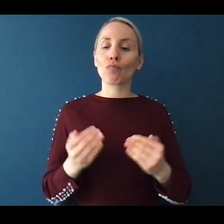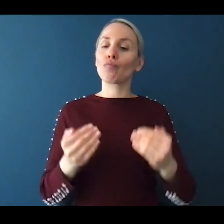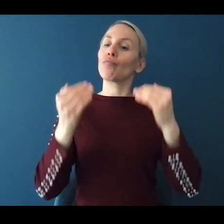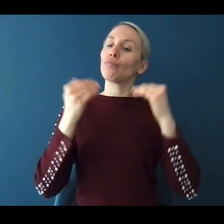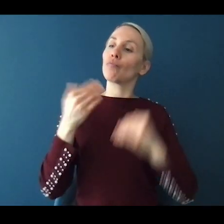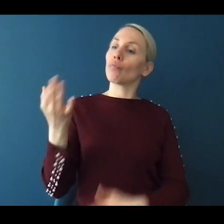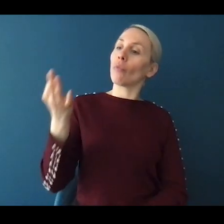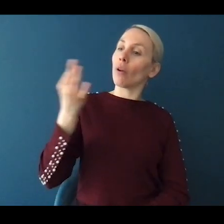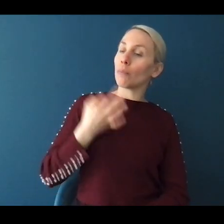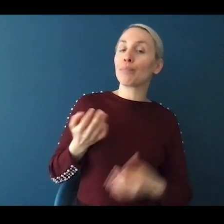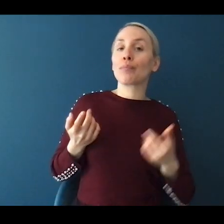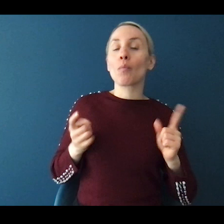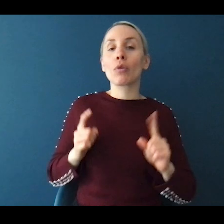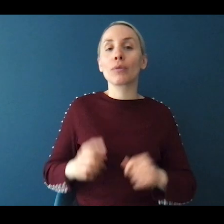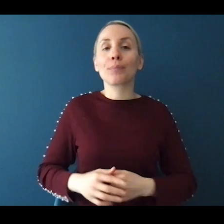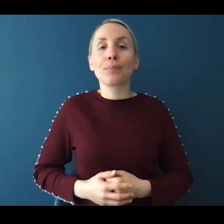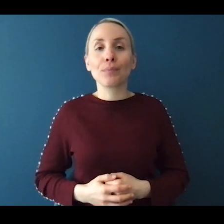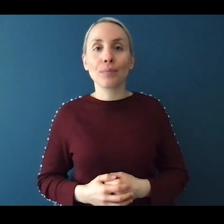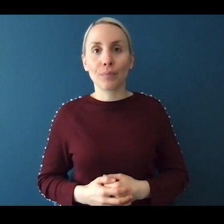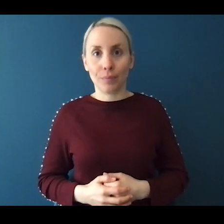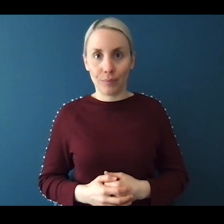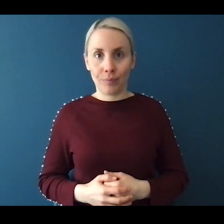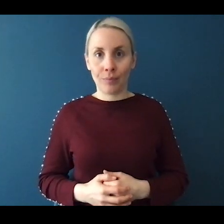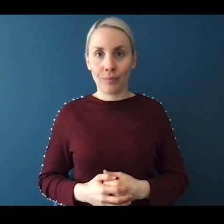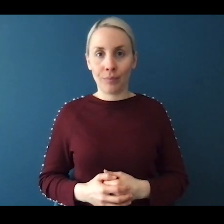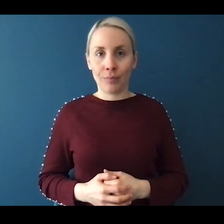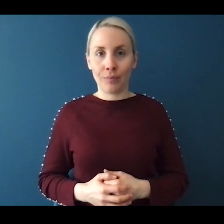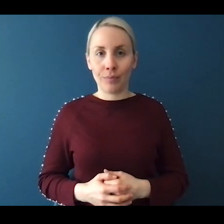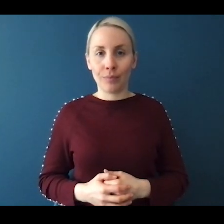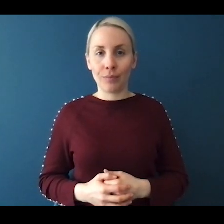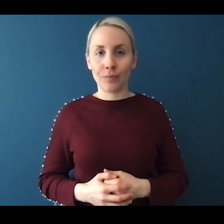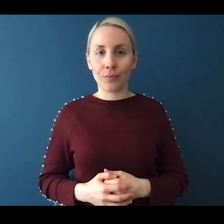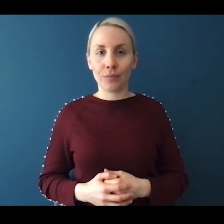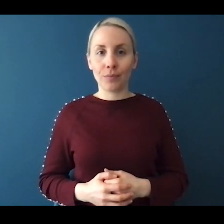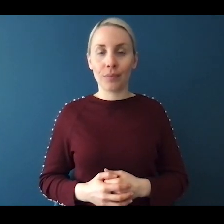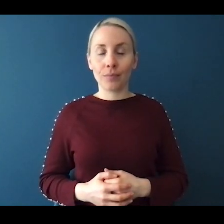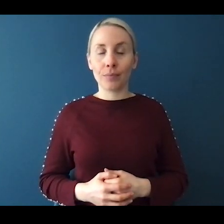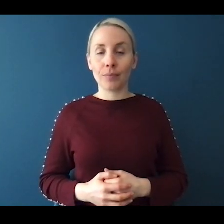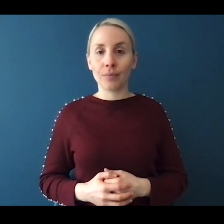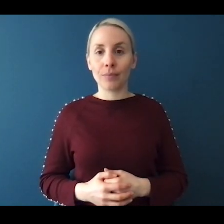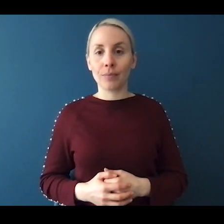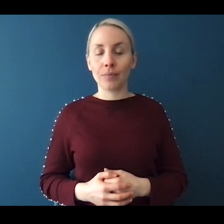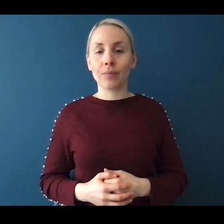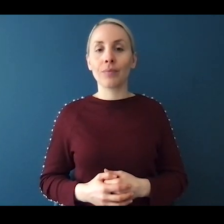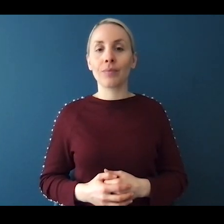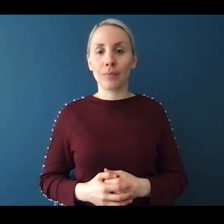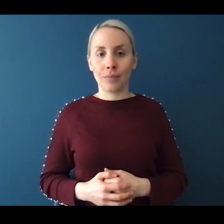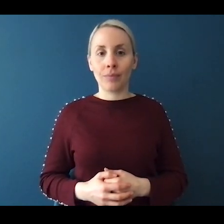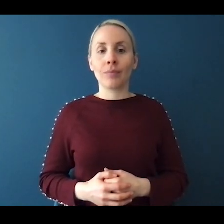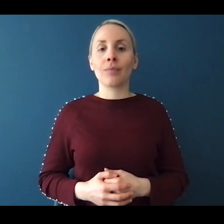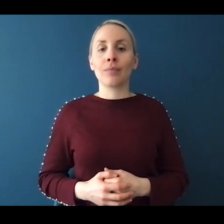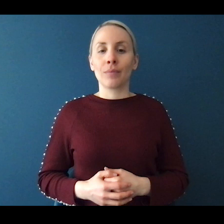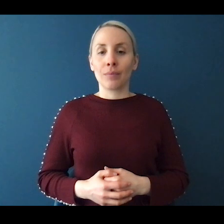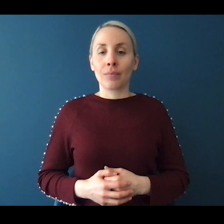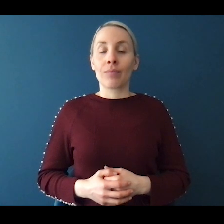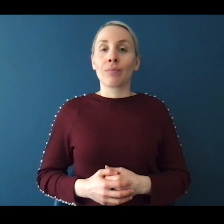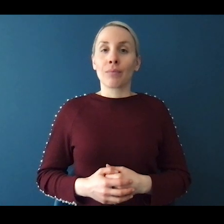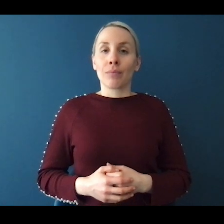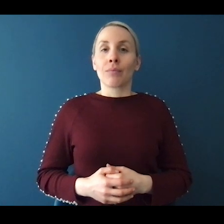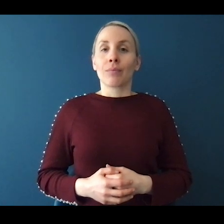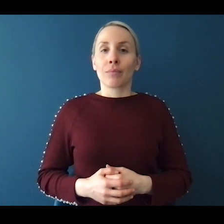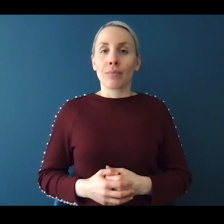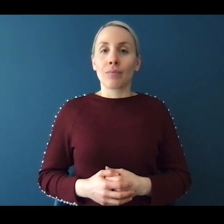how much preparation in terms of confirming reaching out to speculative partners residencies